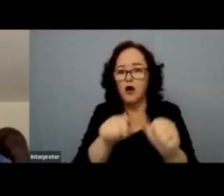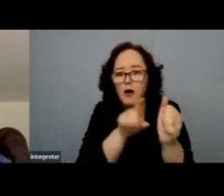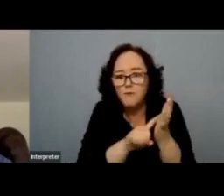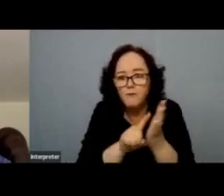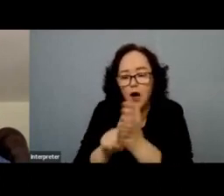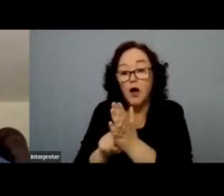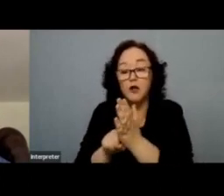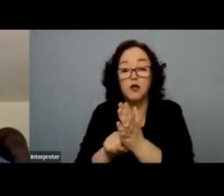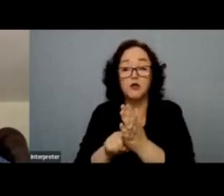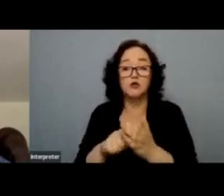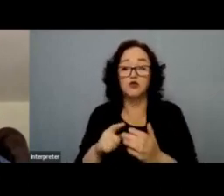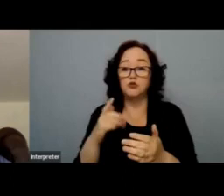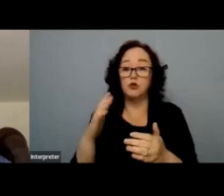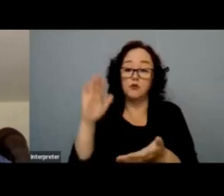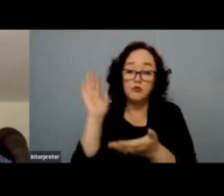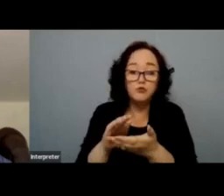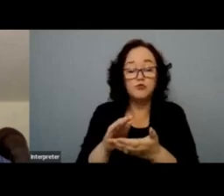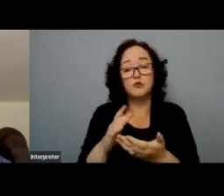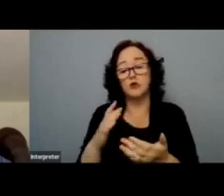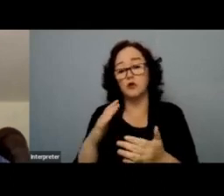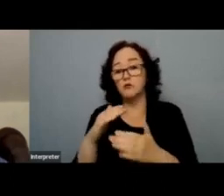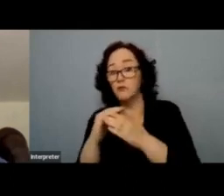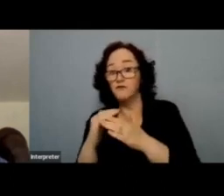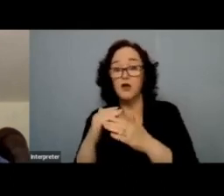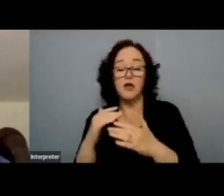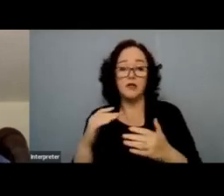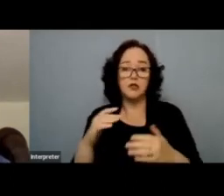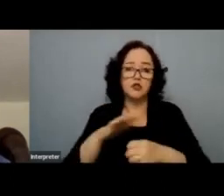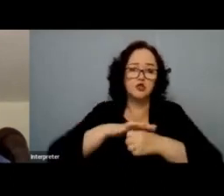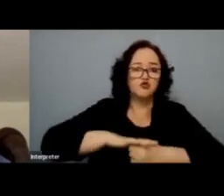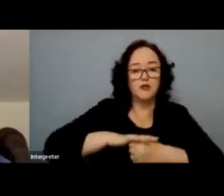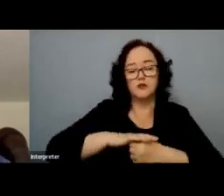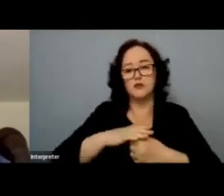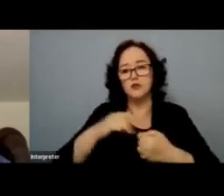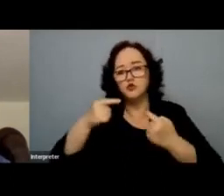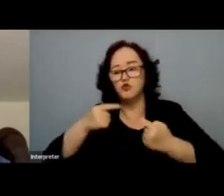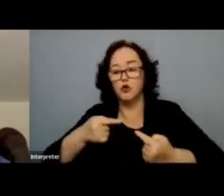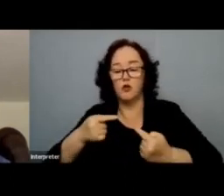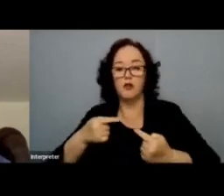prevent undue stress and struggle, as well as to prevent downstream consequences that are